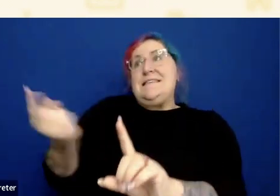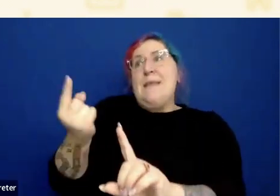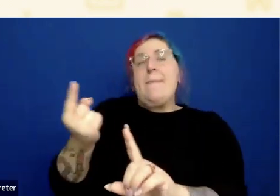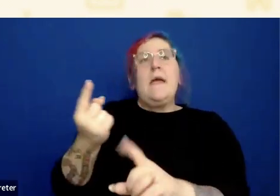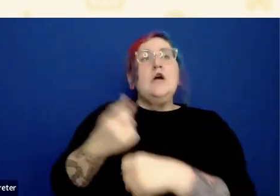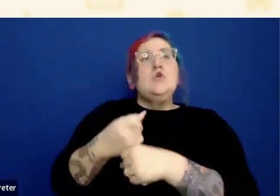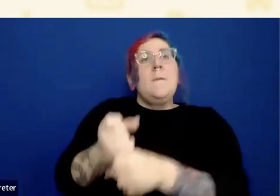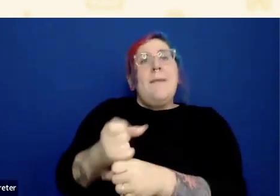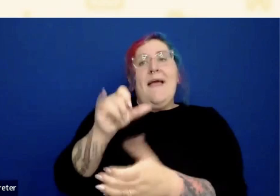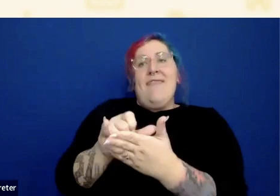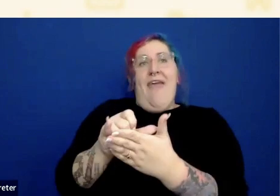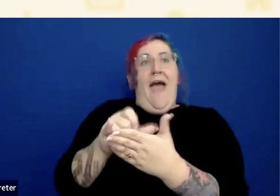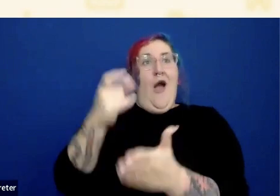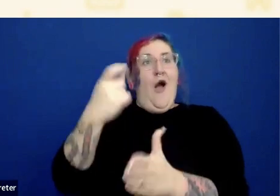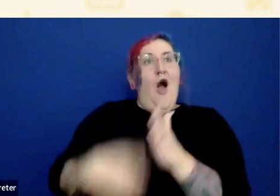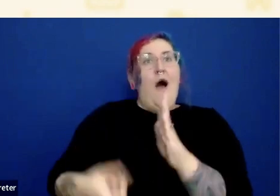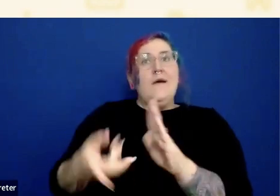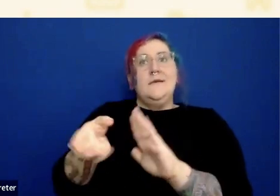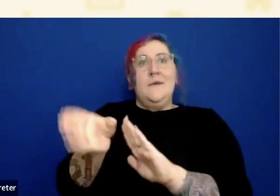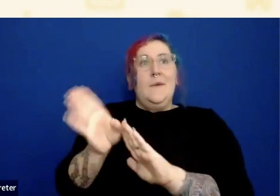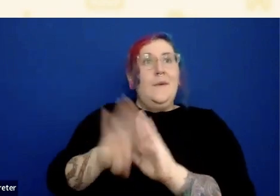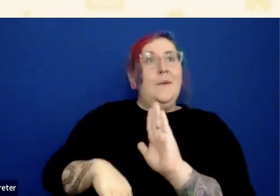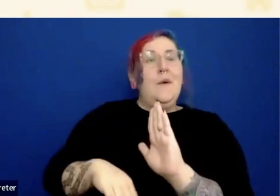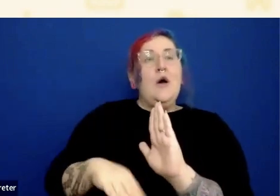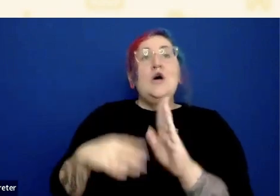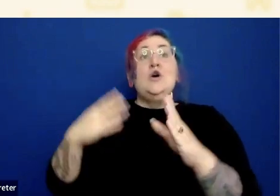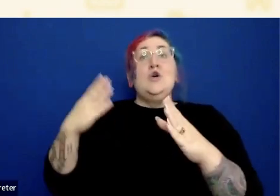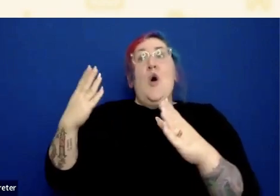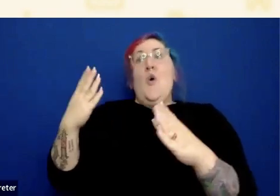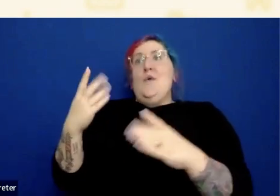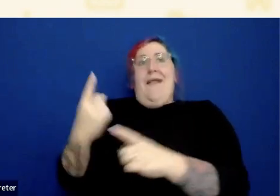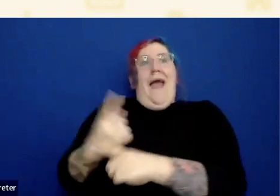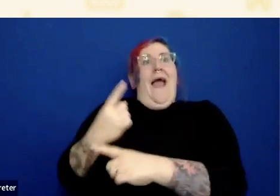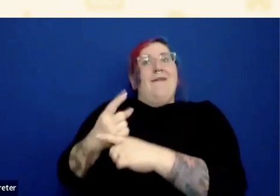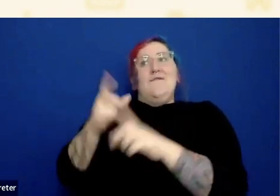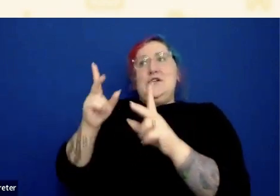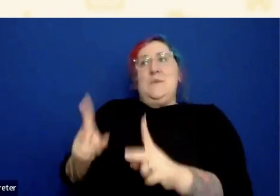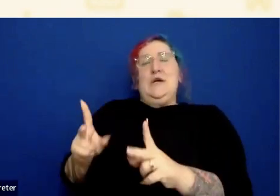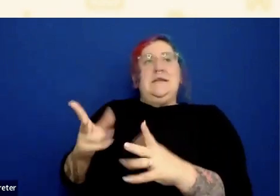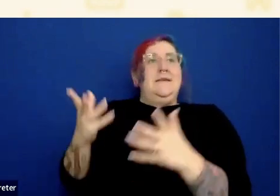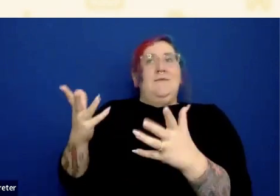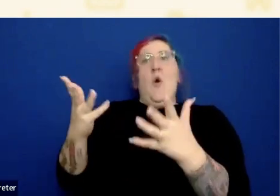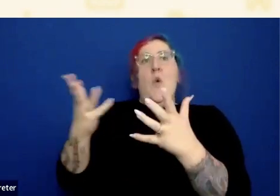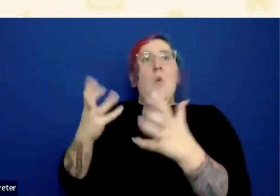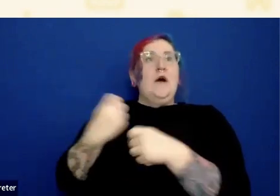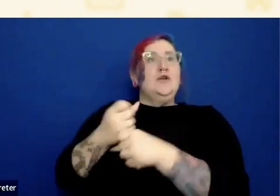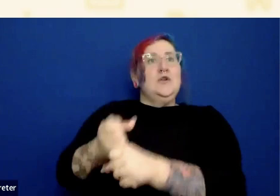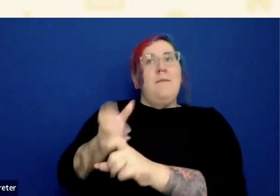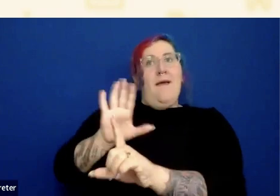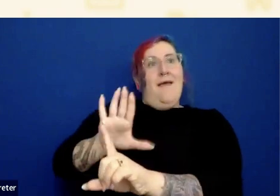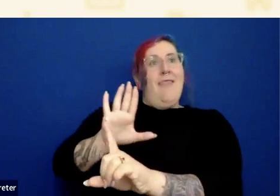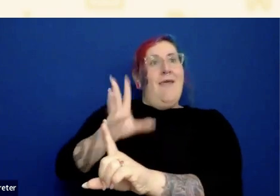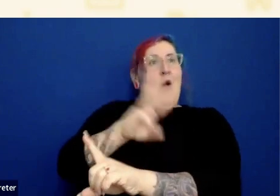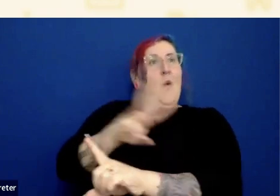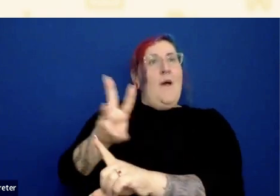So the average Joe or Joanne who wants to make their website accessible,